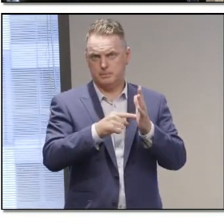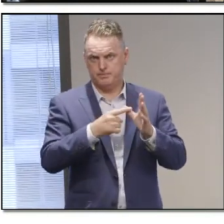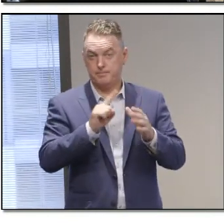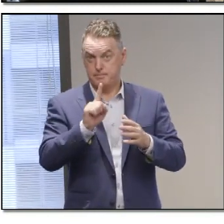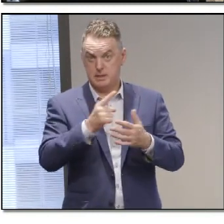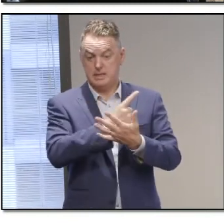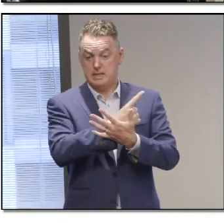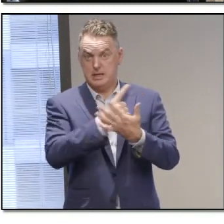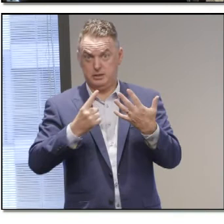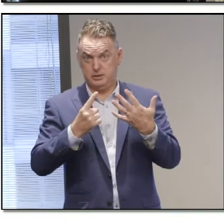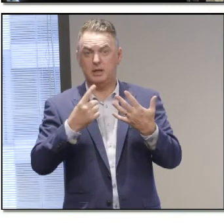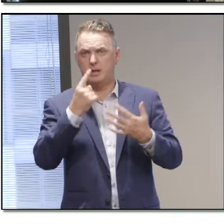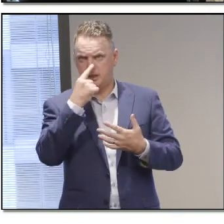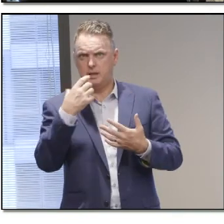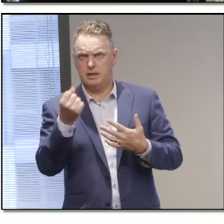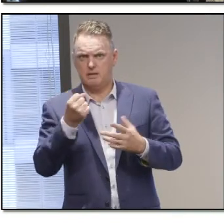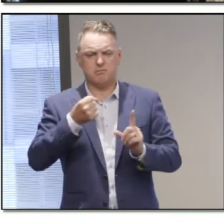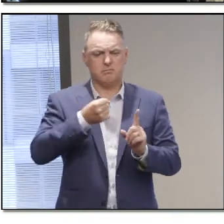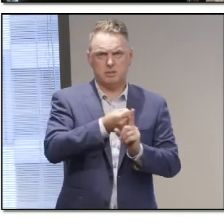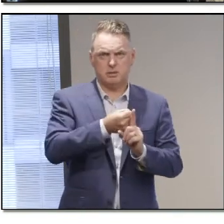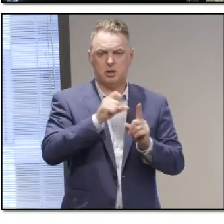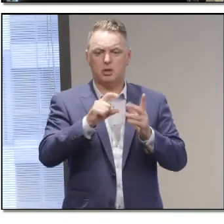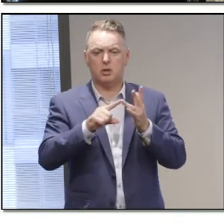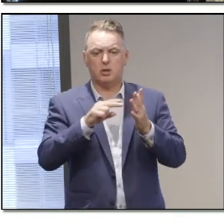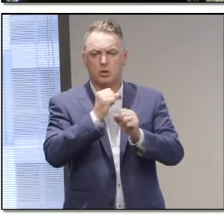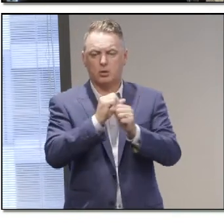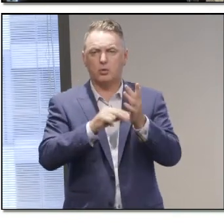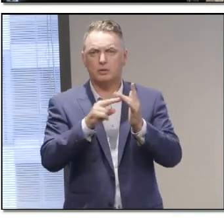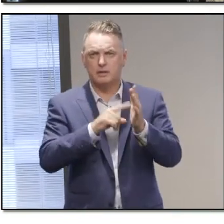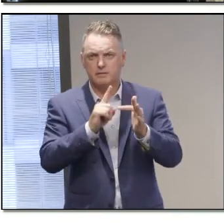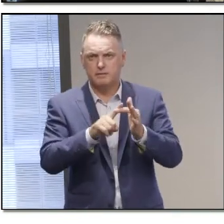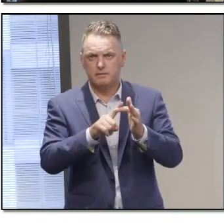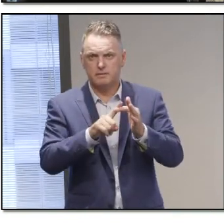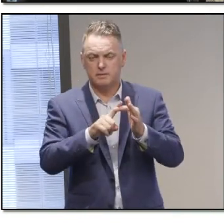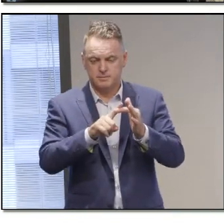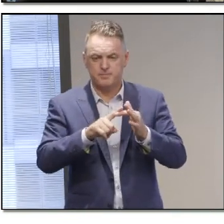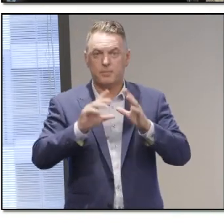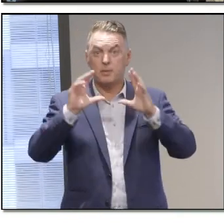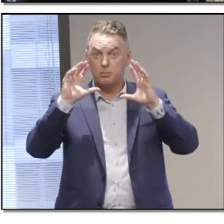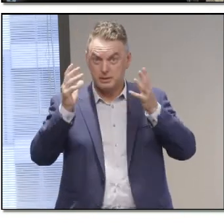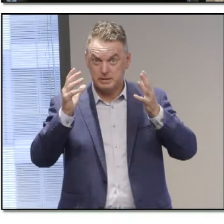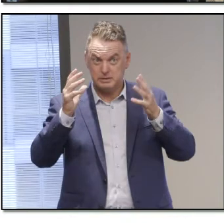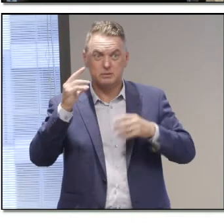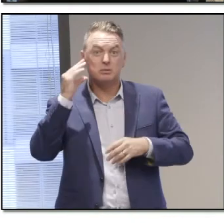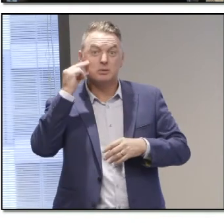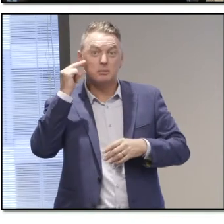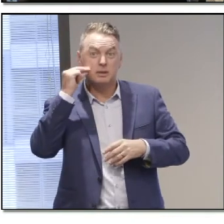can have an effect on neurocognitive dysfunction, obesity and type 2 diabetes, asthma/allergies and